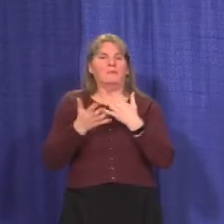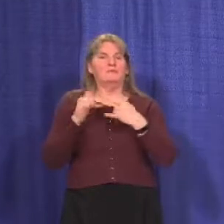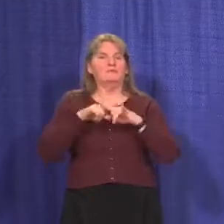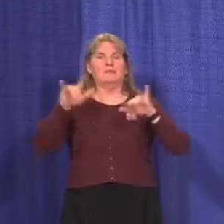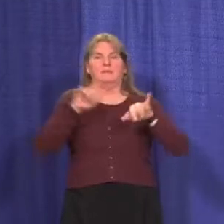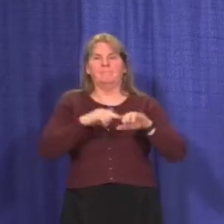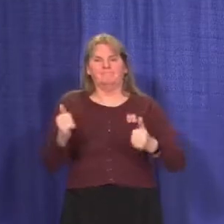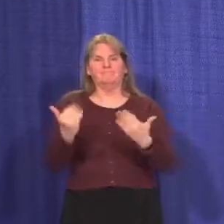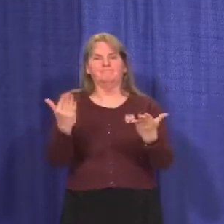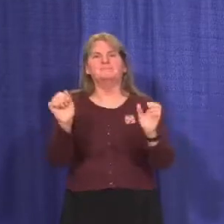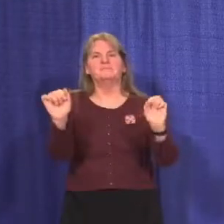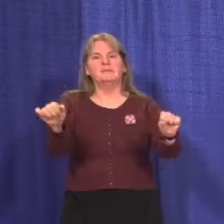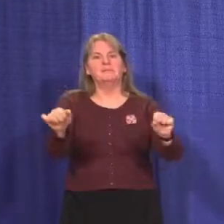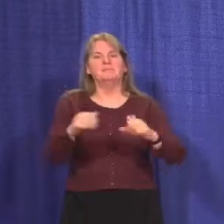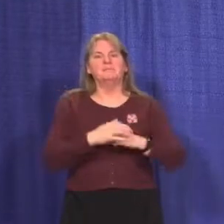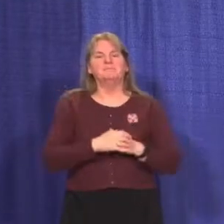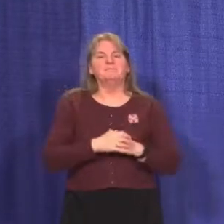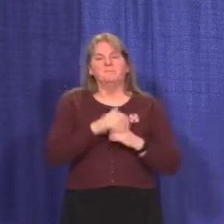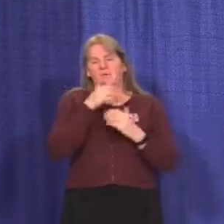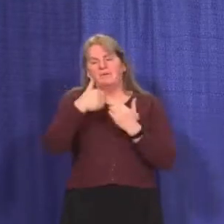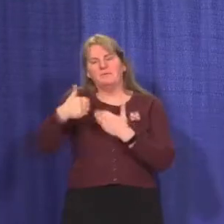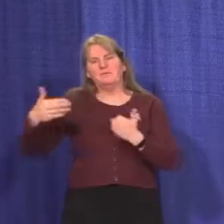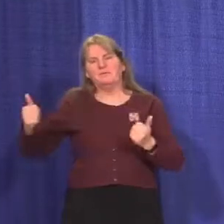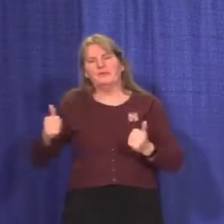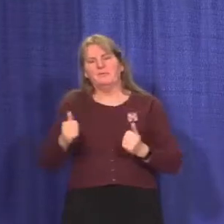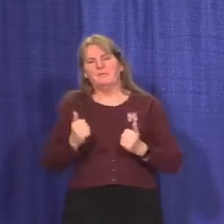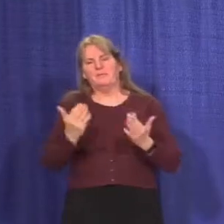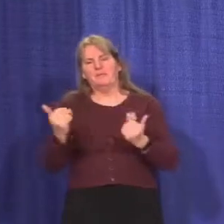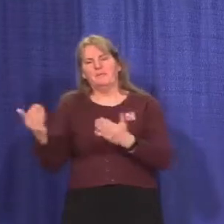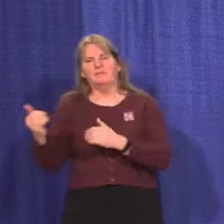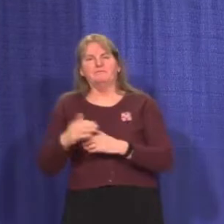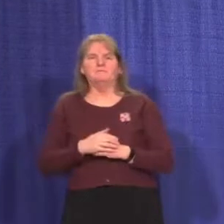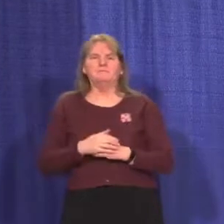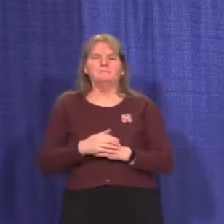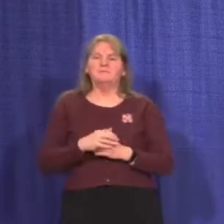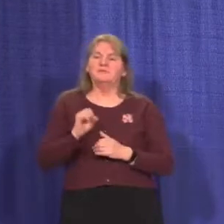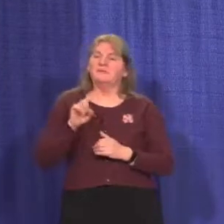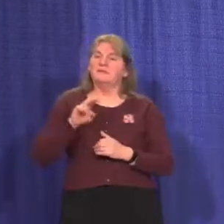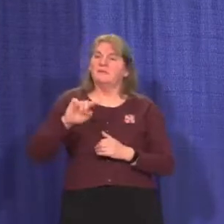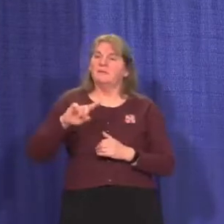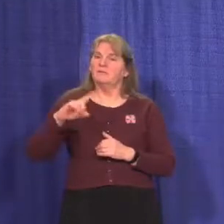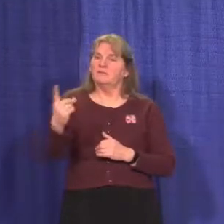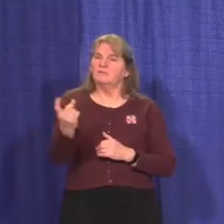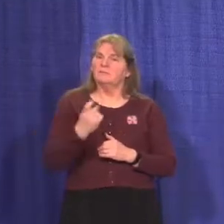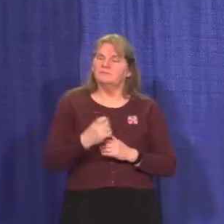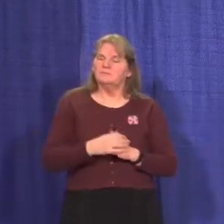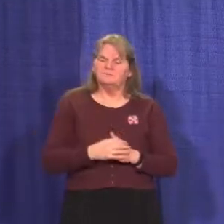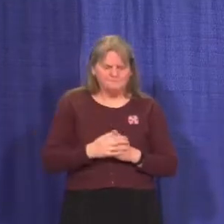Pat: Next question Steve? Reporter: This is for the